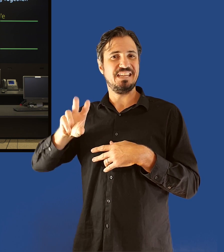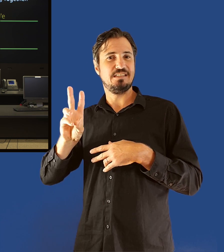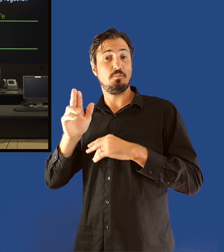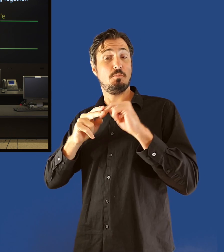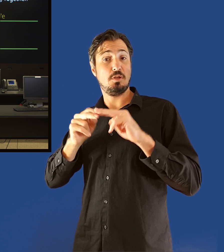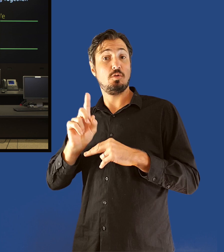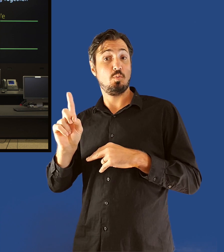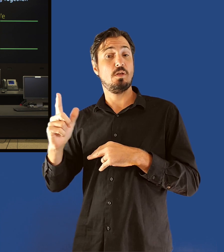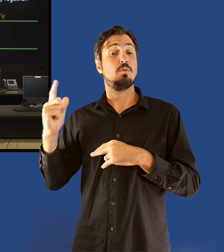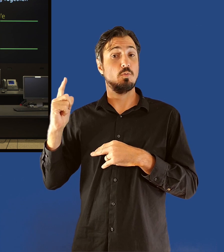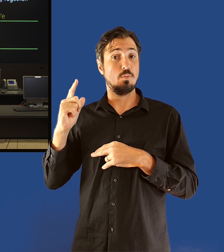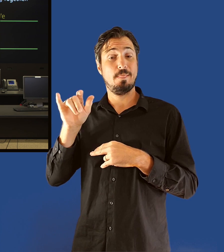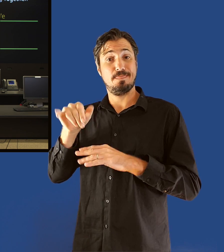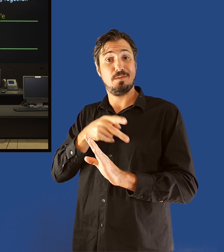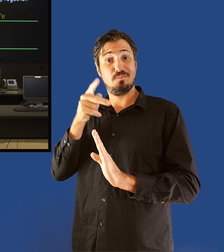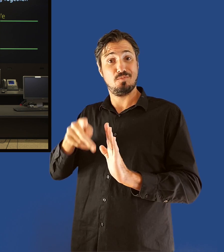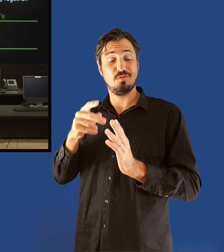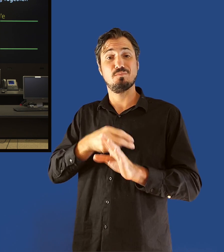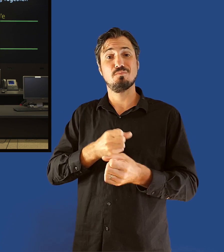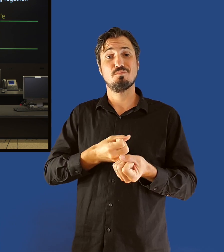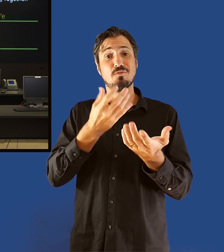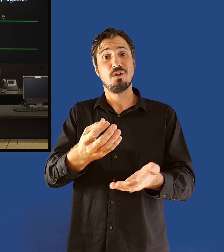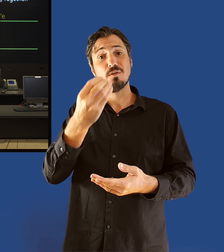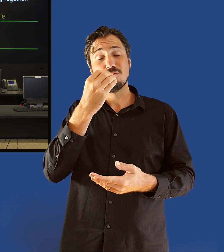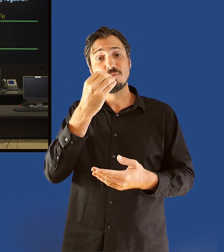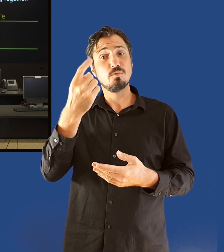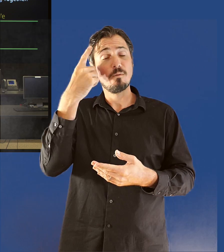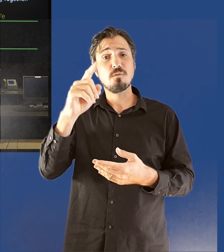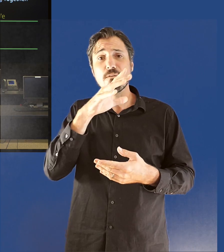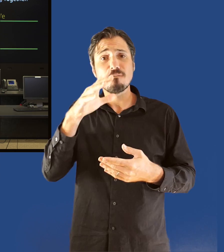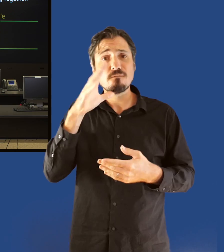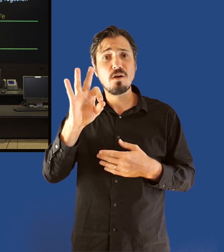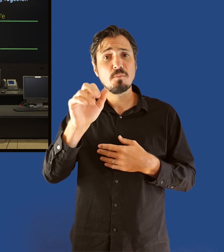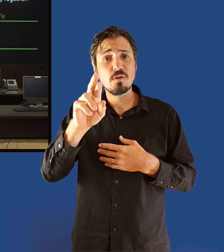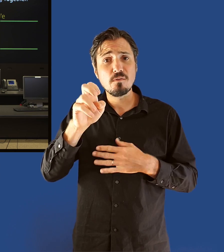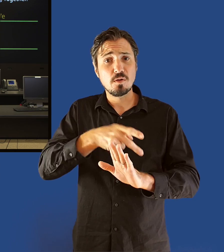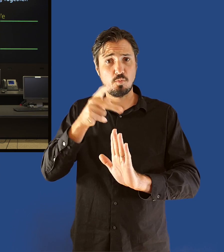Additionally, the program provides food for the County’s Kupuna Kare of Farmer Fare Program.